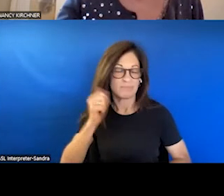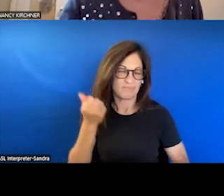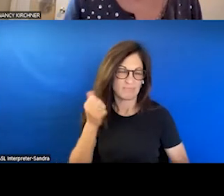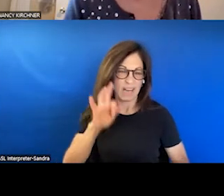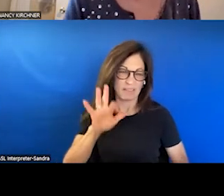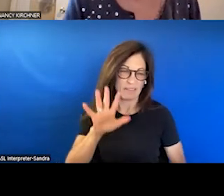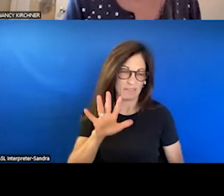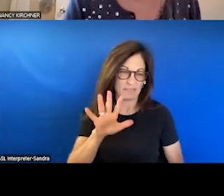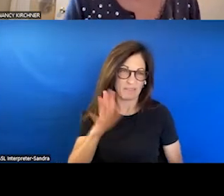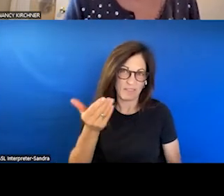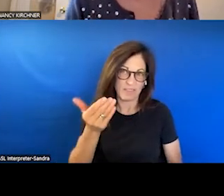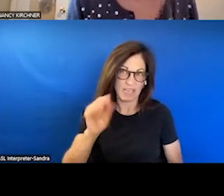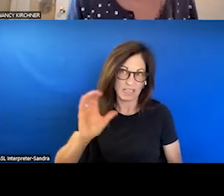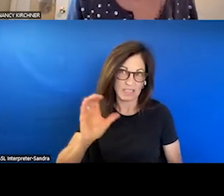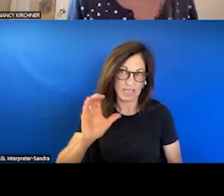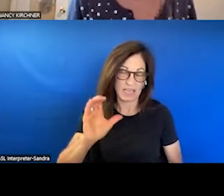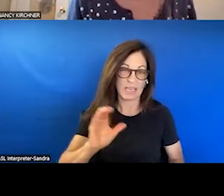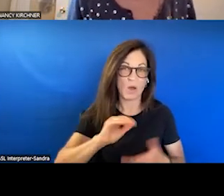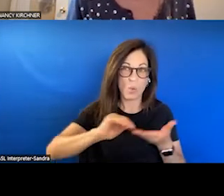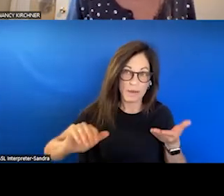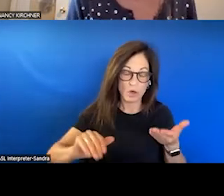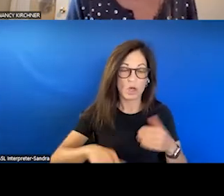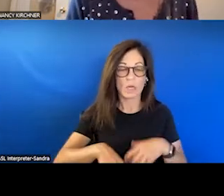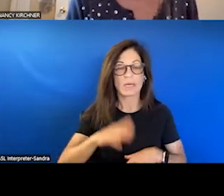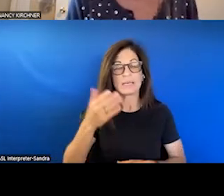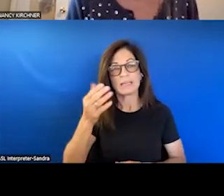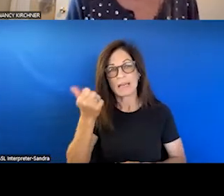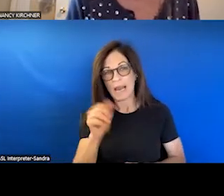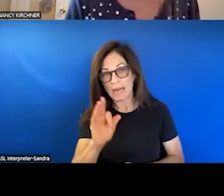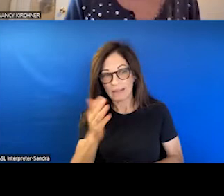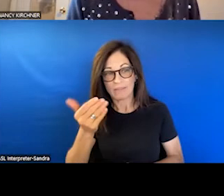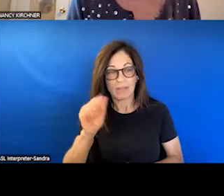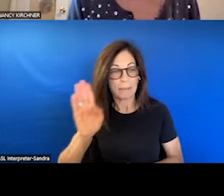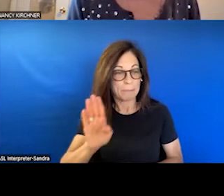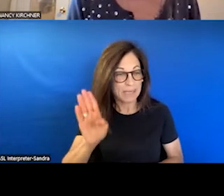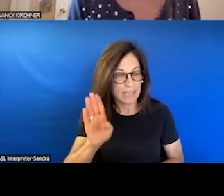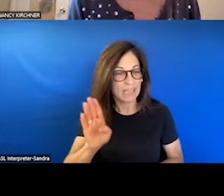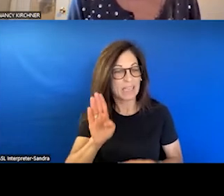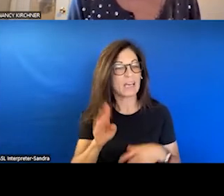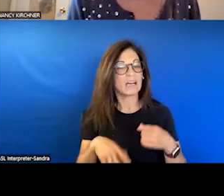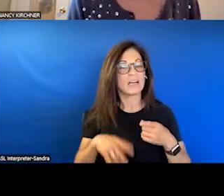APPLICATION. 1916B WAVER. WITH CORRESPONDING, COVERAGE AUTHORITY, OR, 1115 DEMONSTRATION.